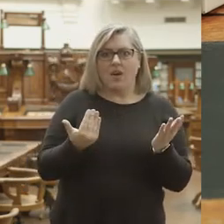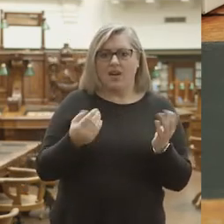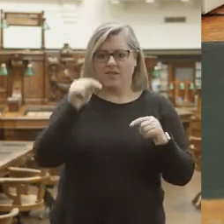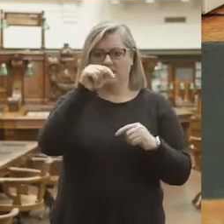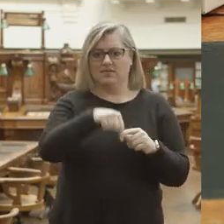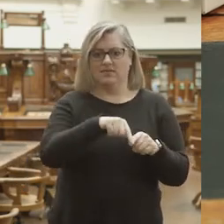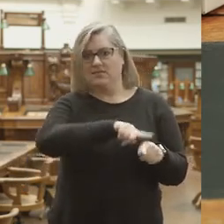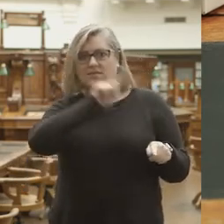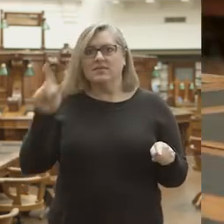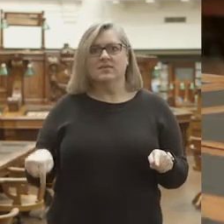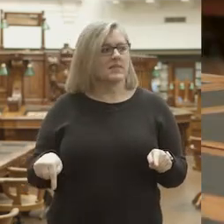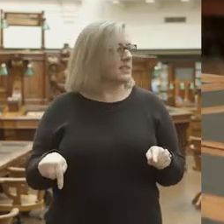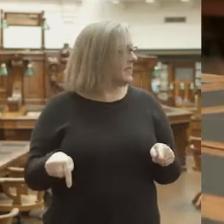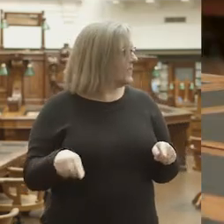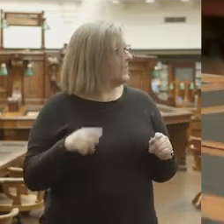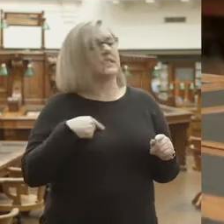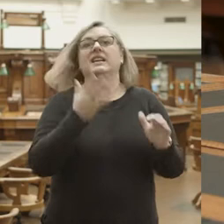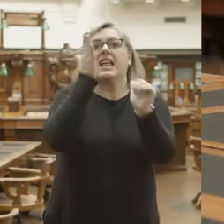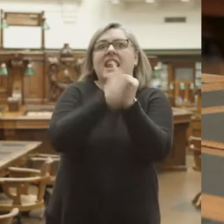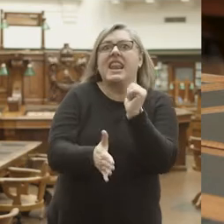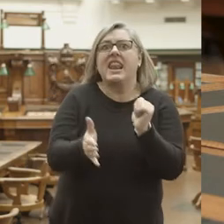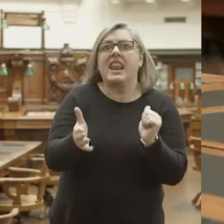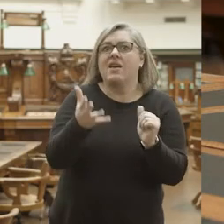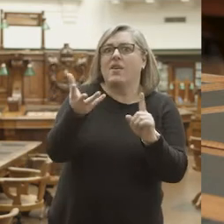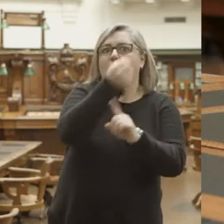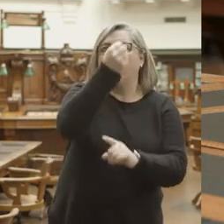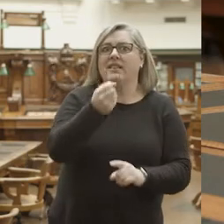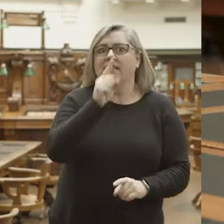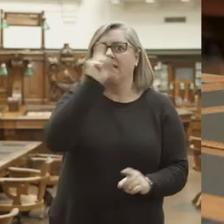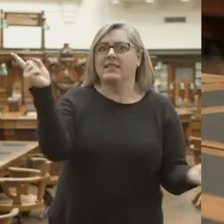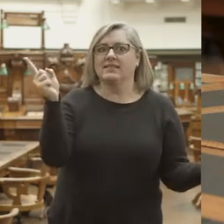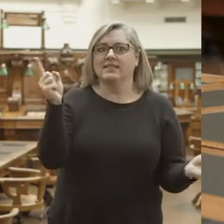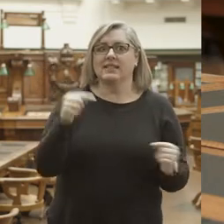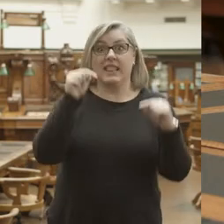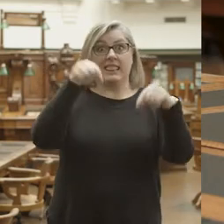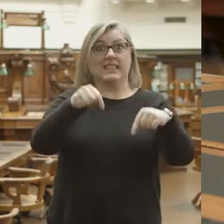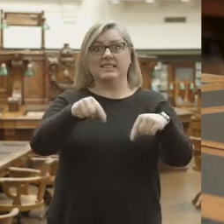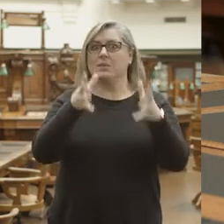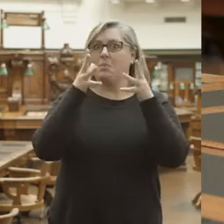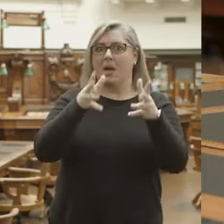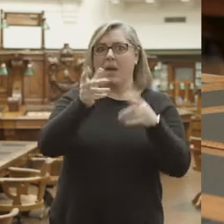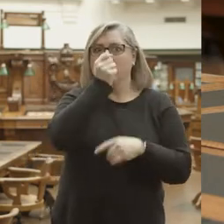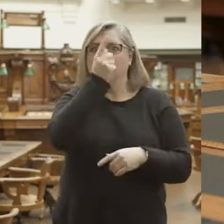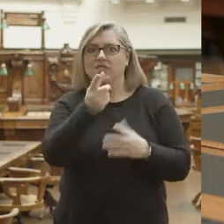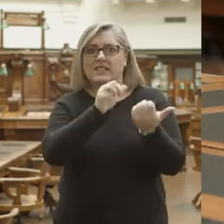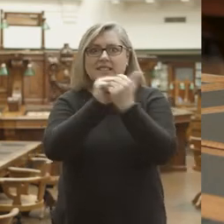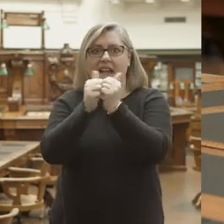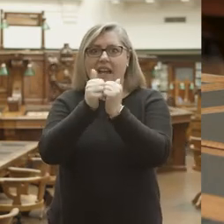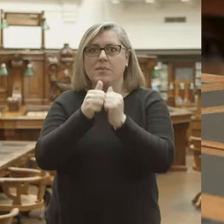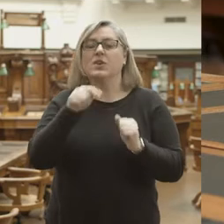way over there. You can never, ever win. Now, this is a very tricky game that you can play with your friends.